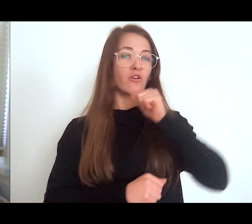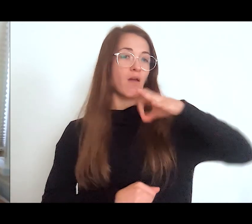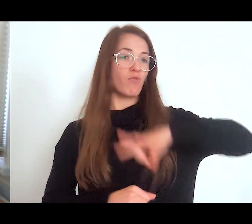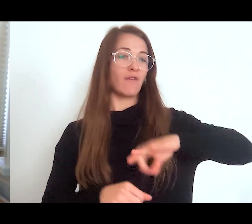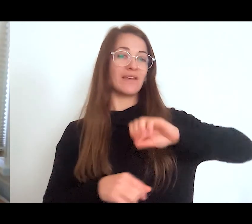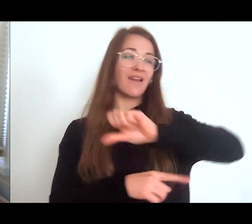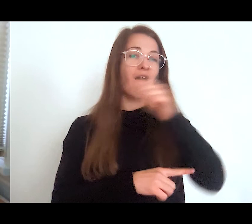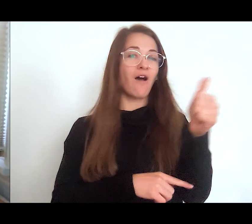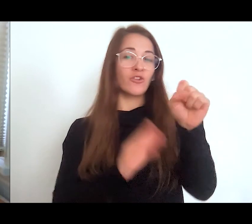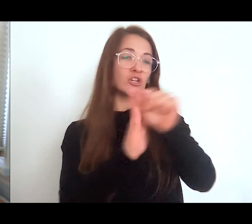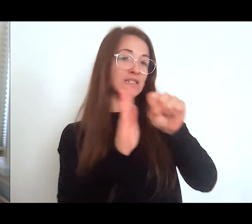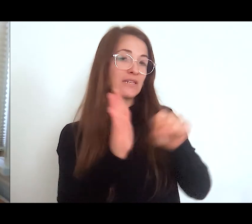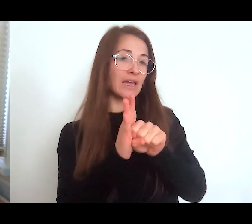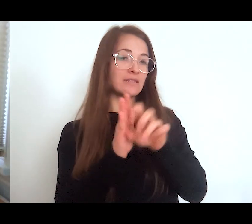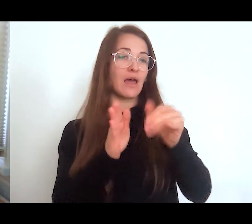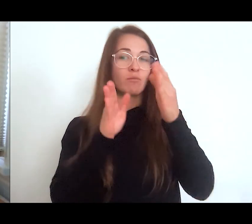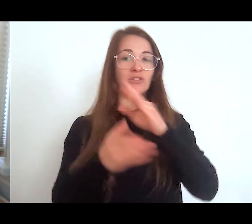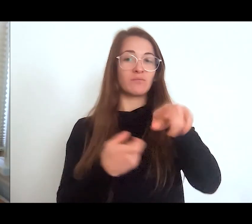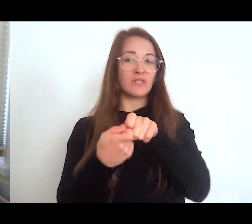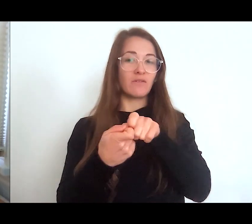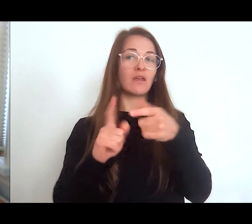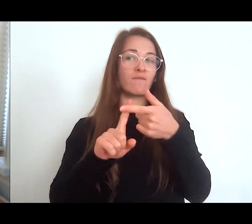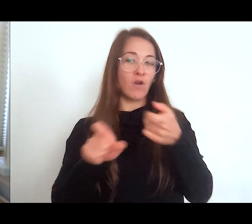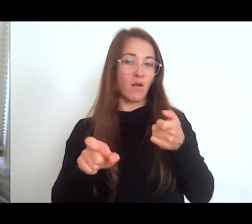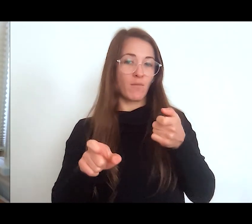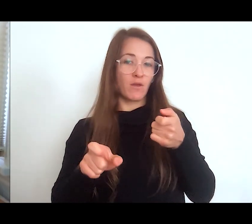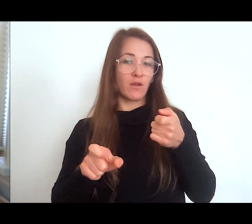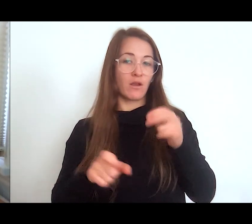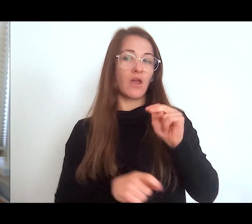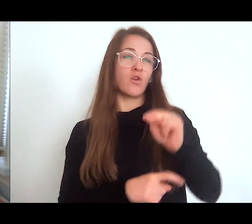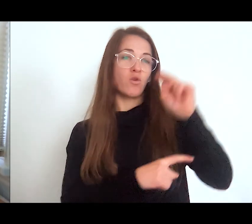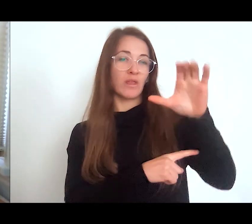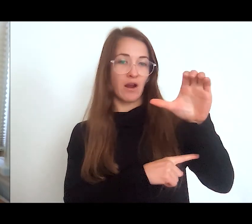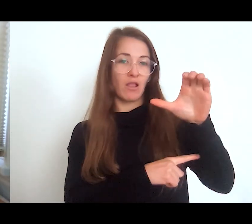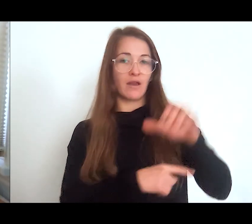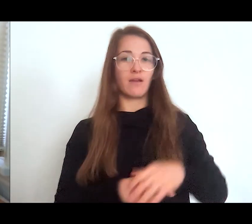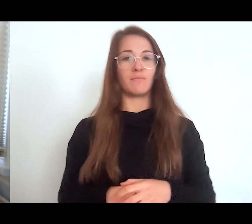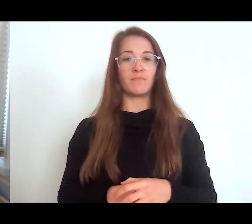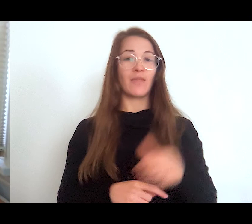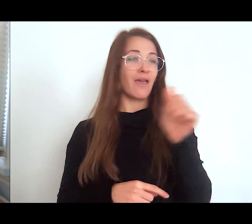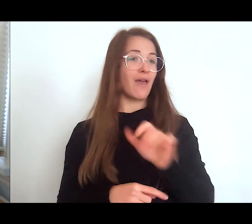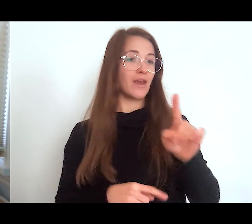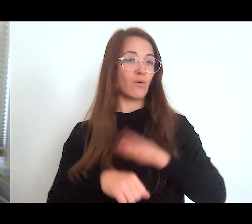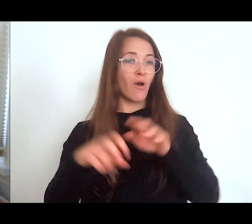WE WORK WITH ANY OTHER NONPROFITS IN OTHER STATES? THIS PERSON IS FROM NORTH CAROLINA.